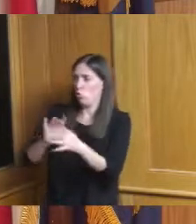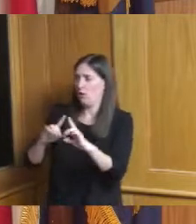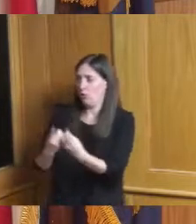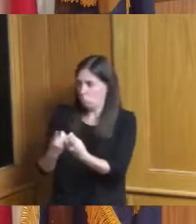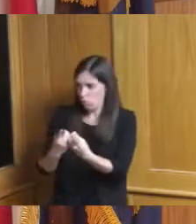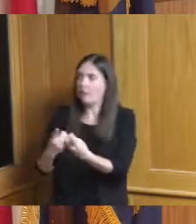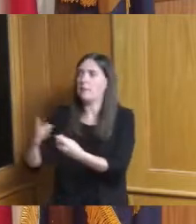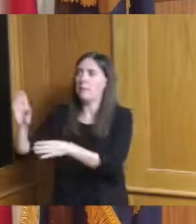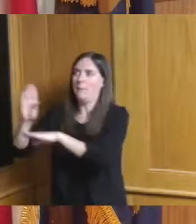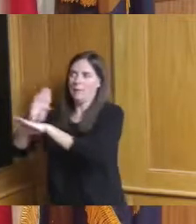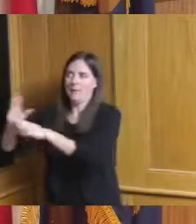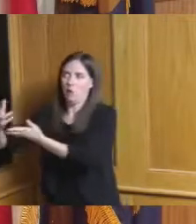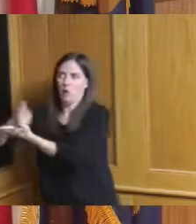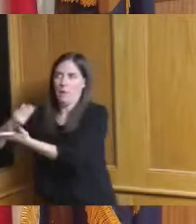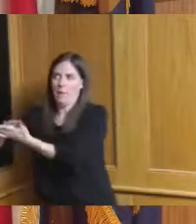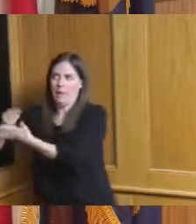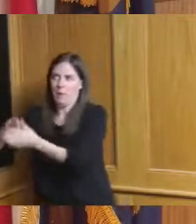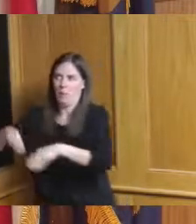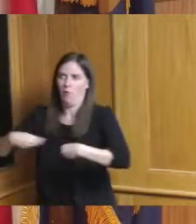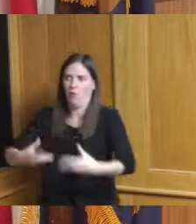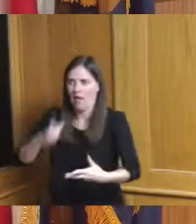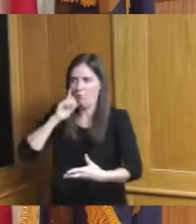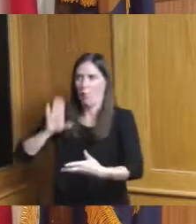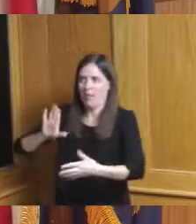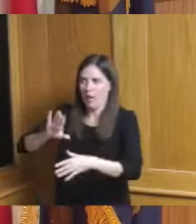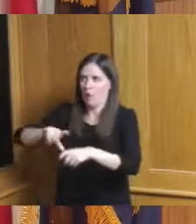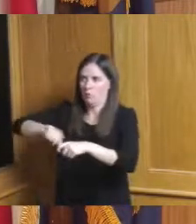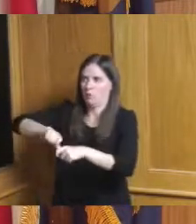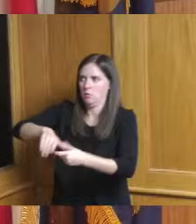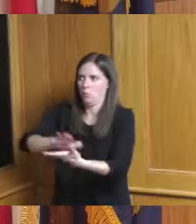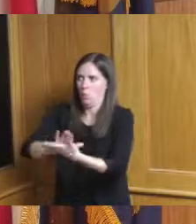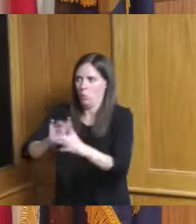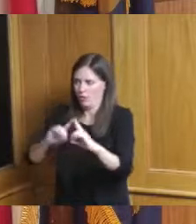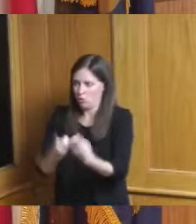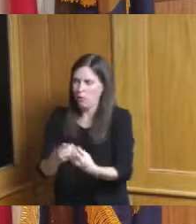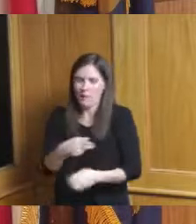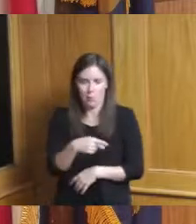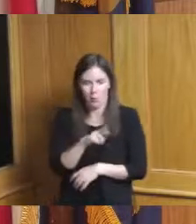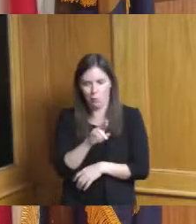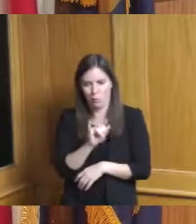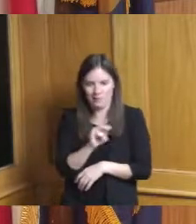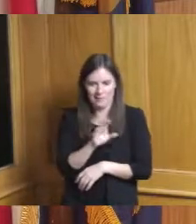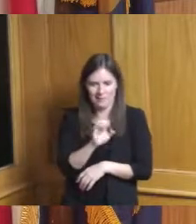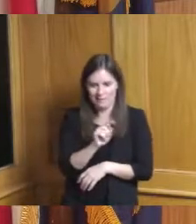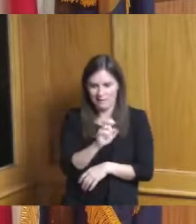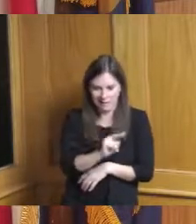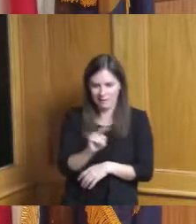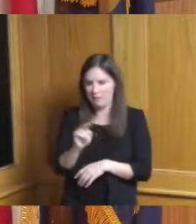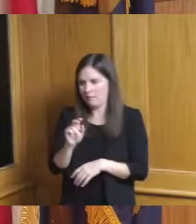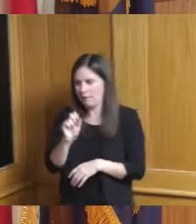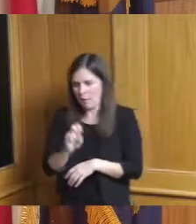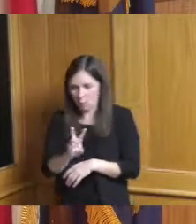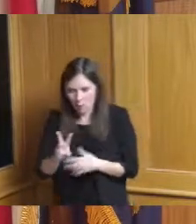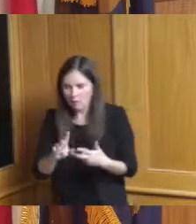got everything from Princeton to southwest local school district to lachlan forest hills